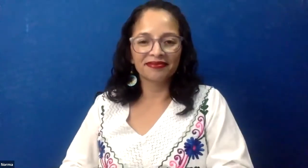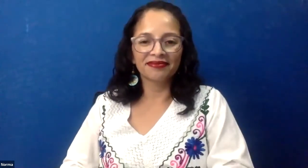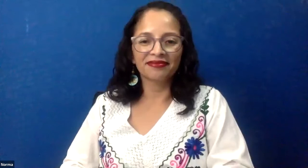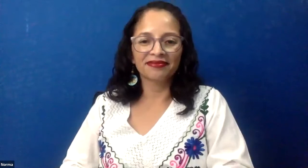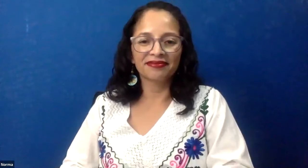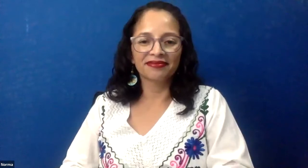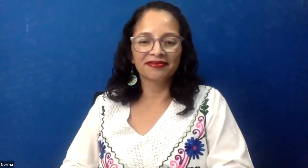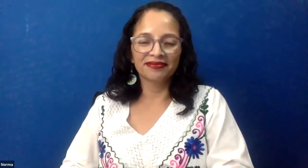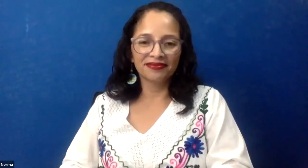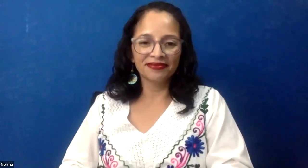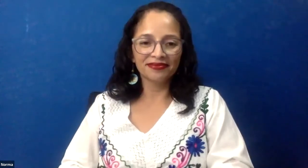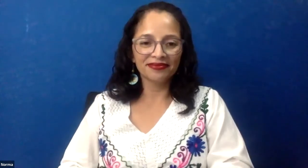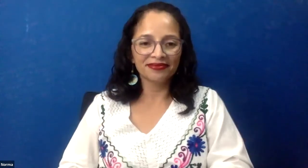Which one is it?